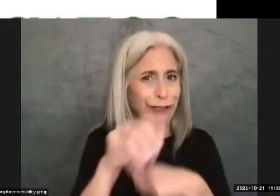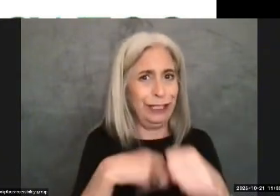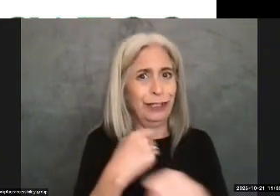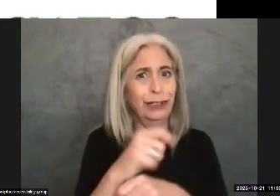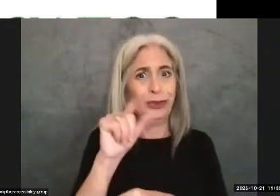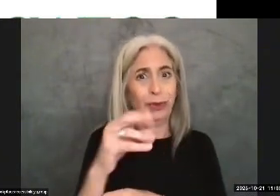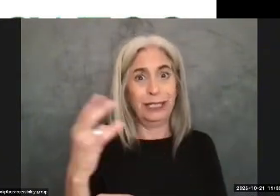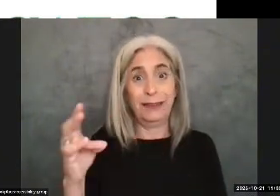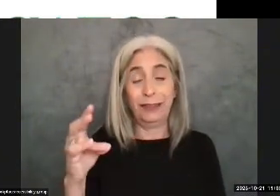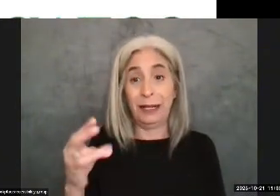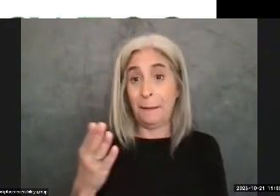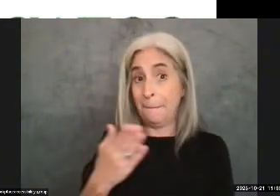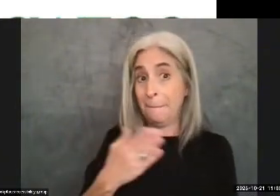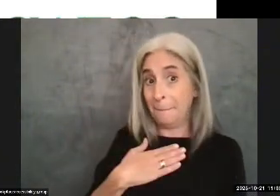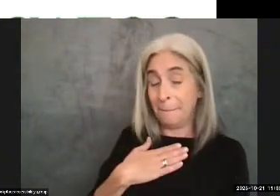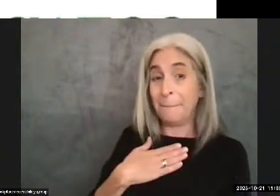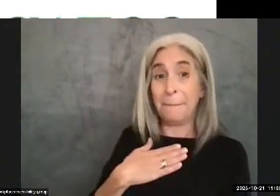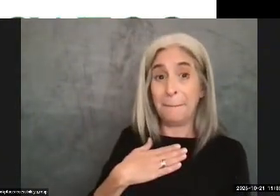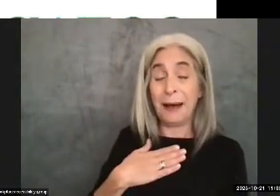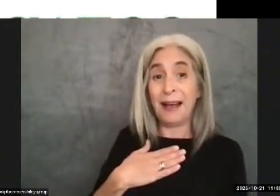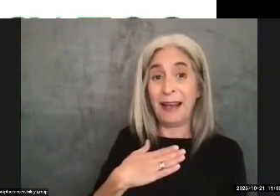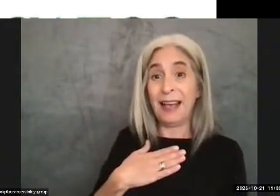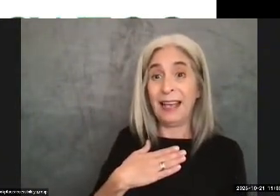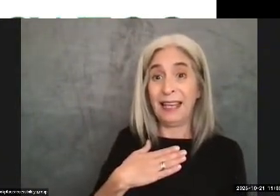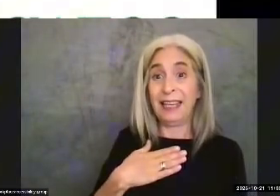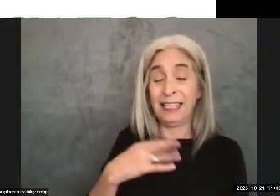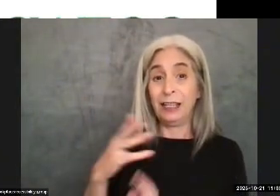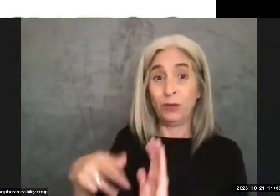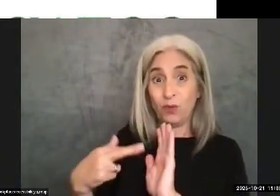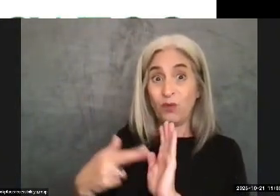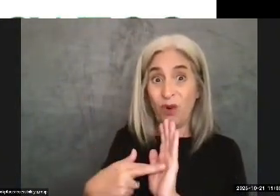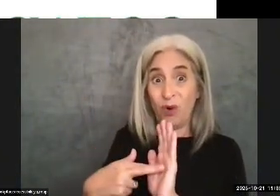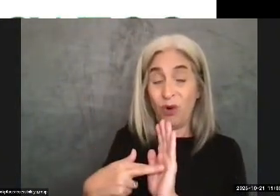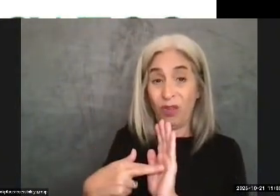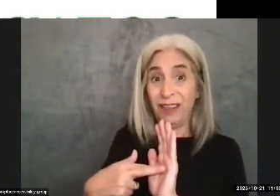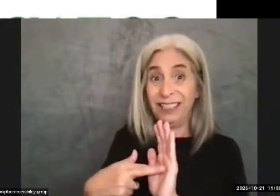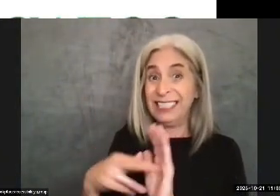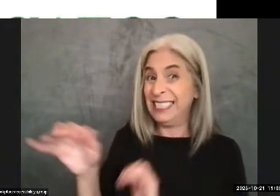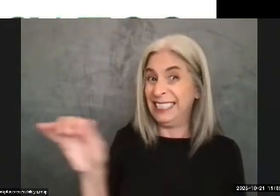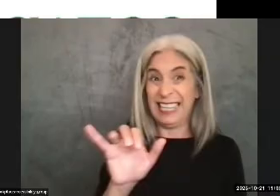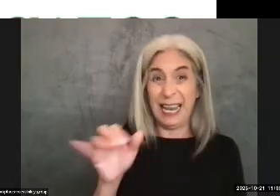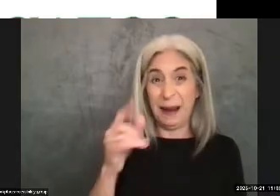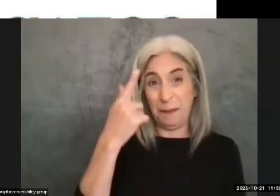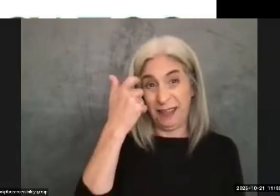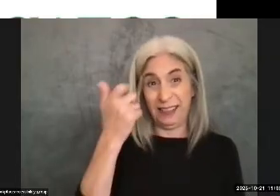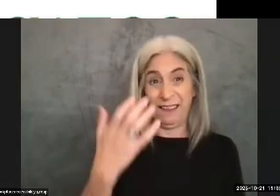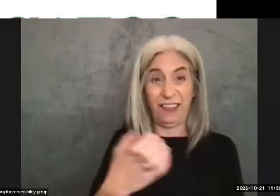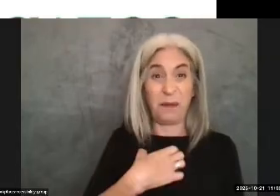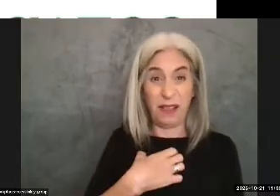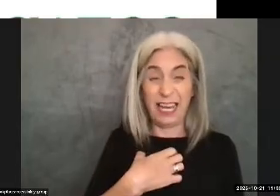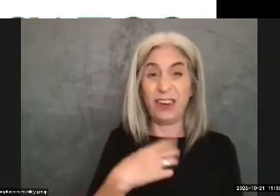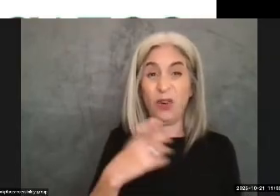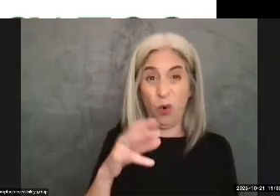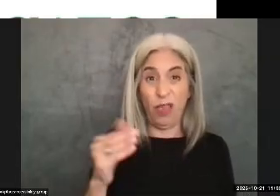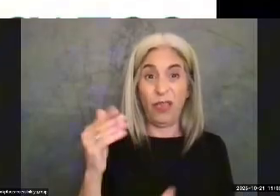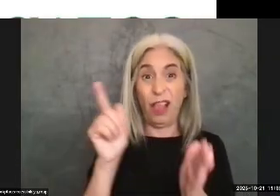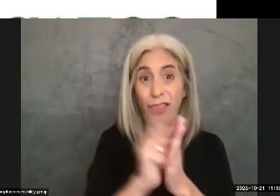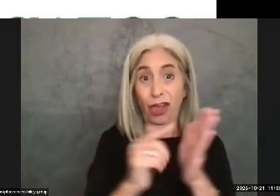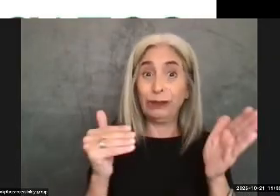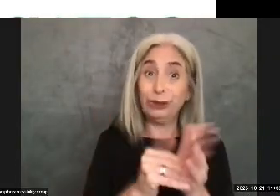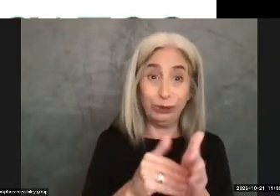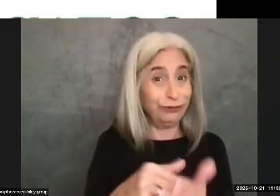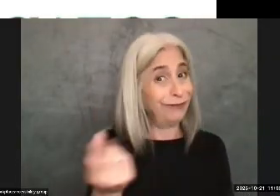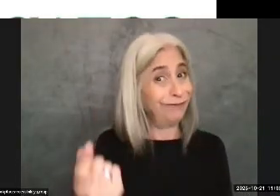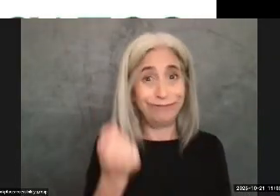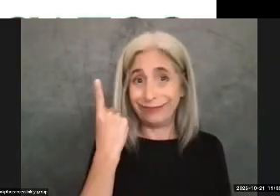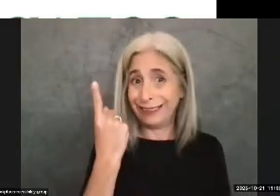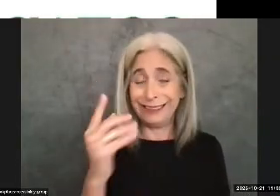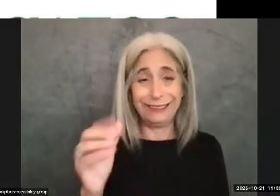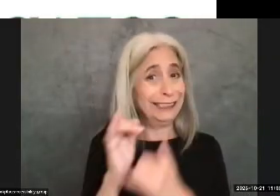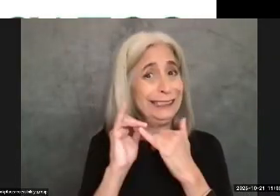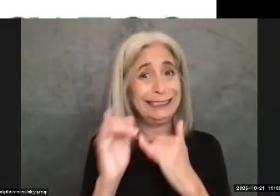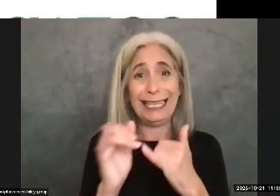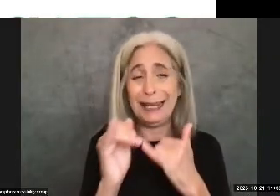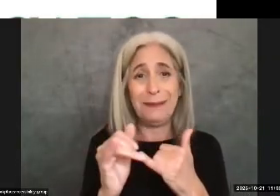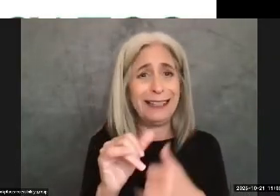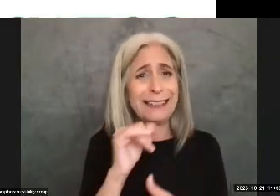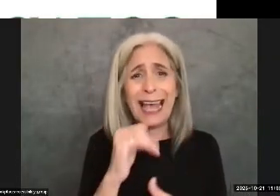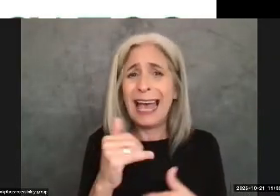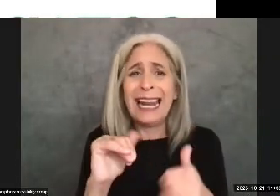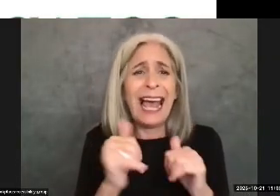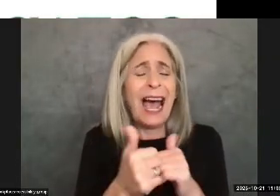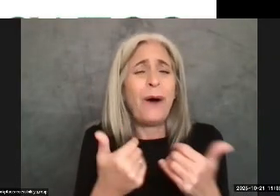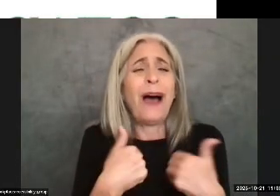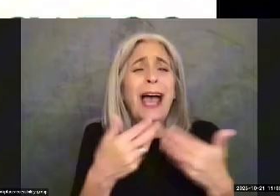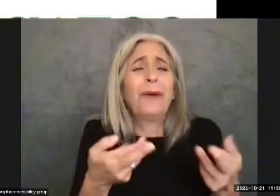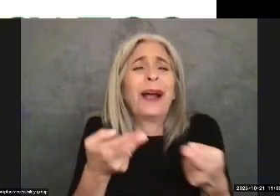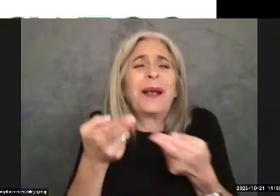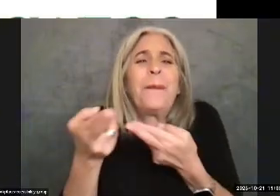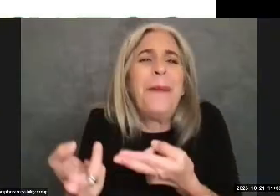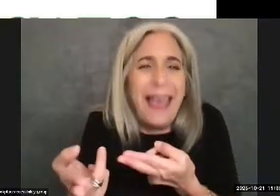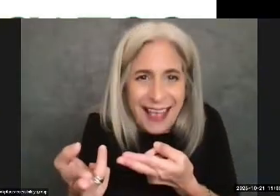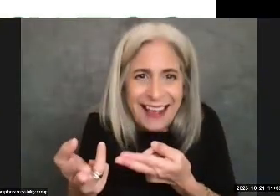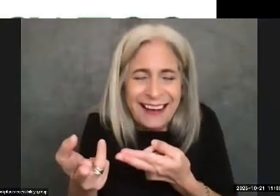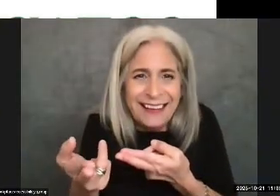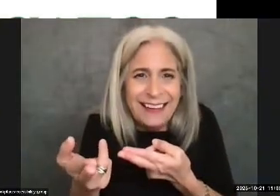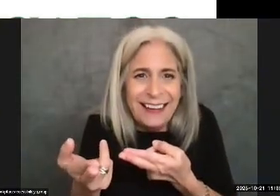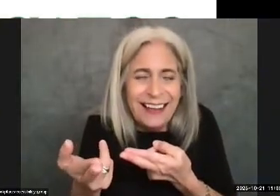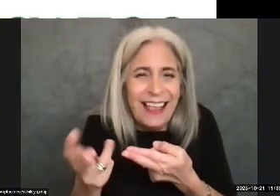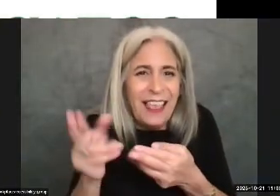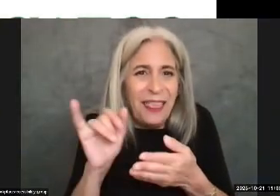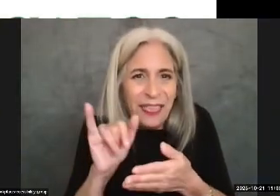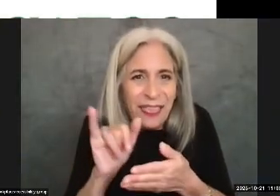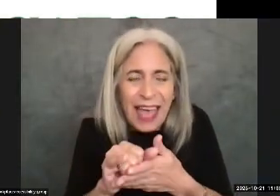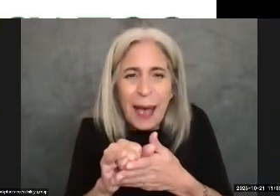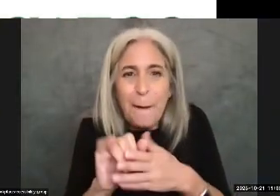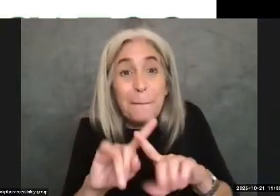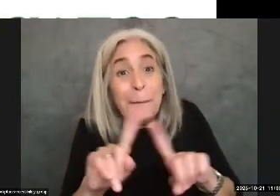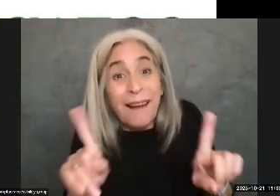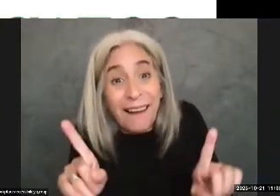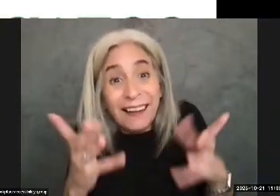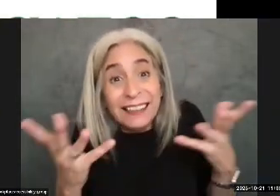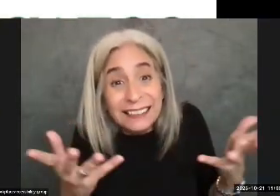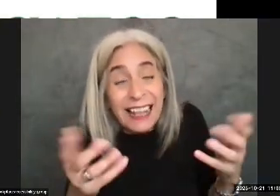Rachel Paul, IAAP: 17… My position… well, the previous position I held existed because of the lawsuit or the complaint that Oswego had, so yes, I get that. Not really the way that I would recommend going through that, but…